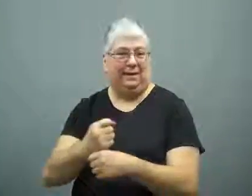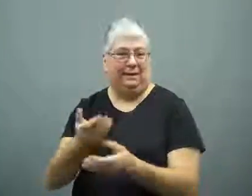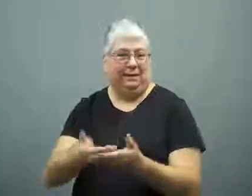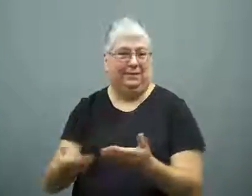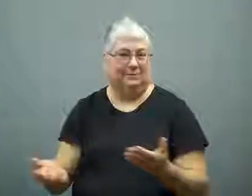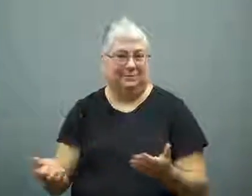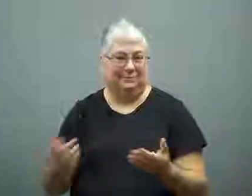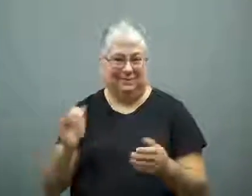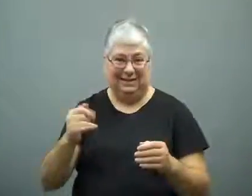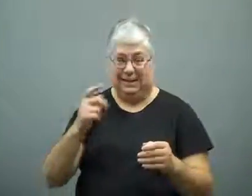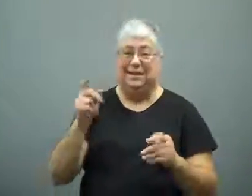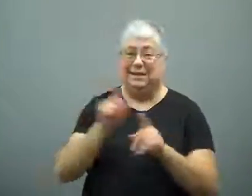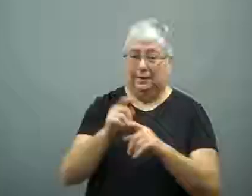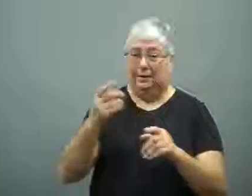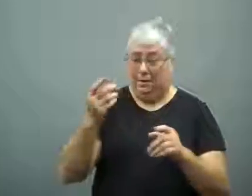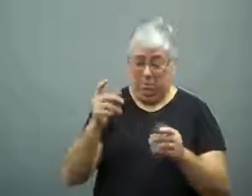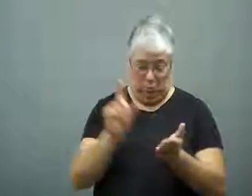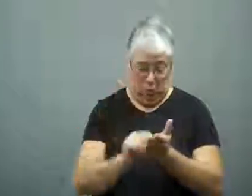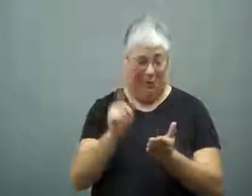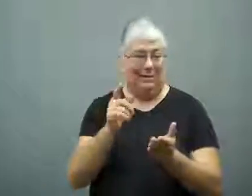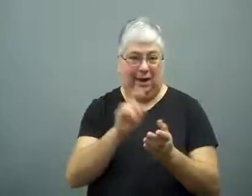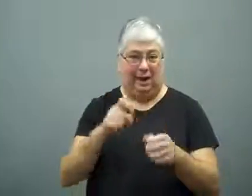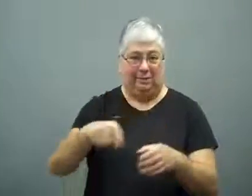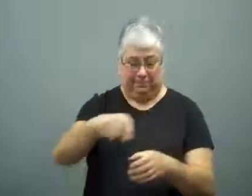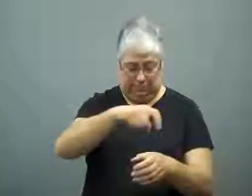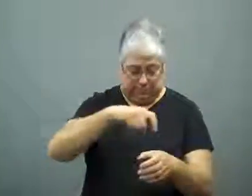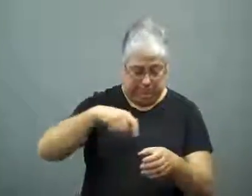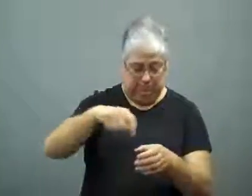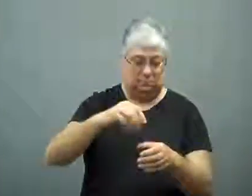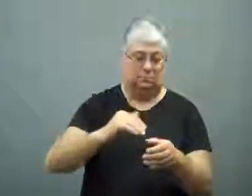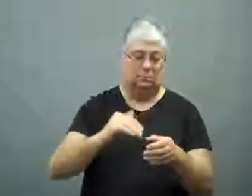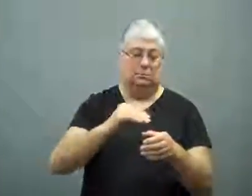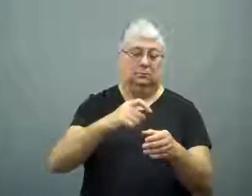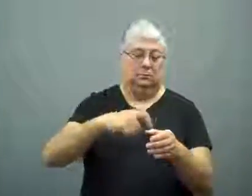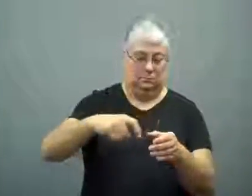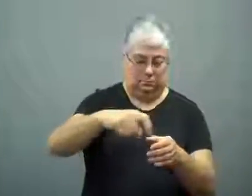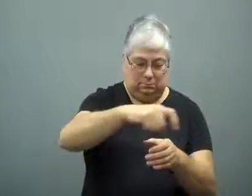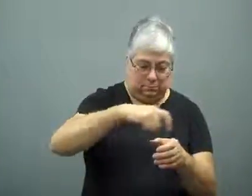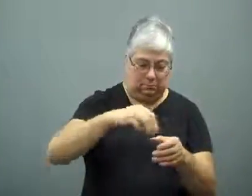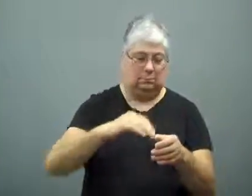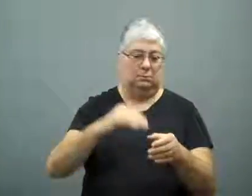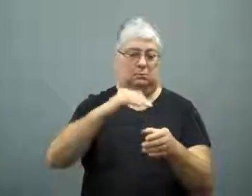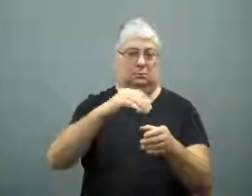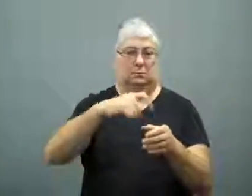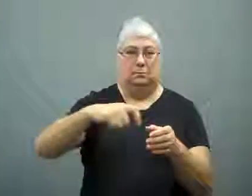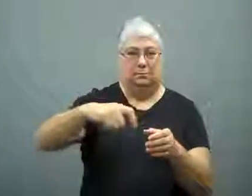lt makes things with these materials.